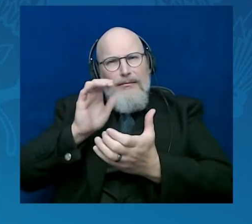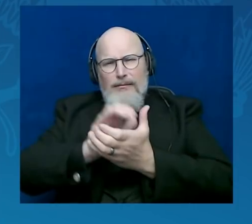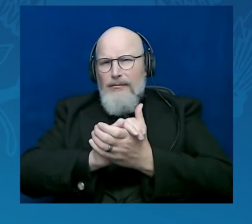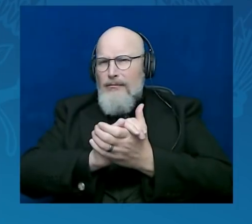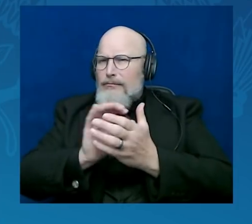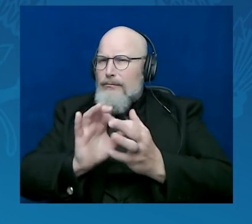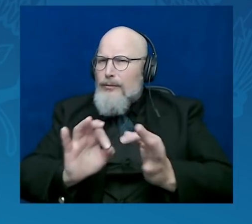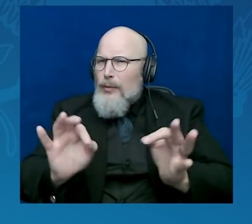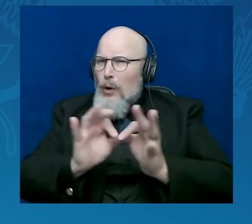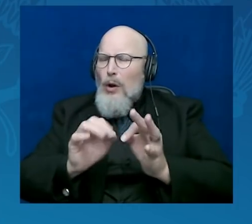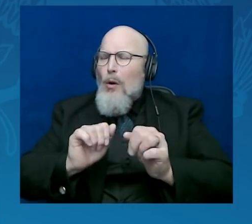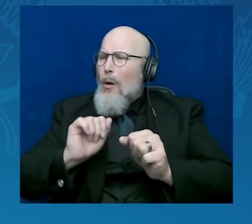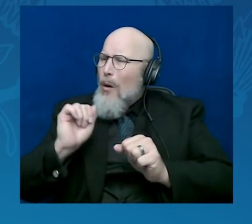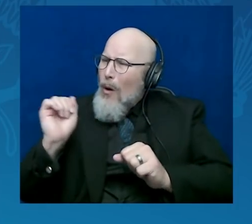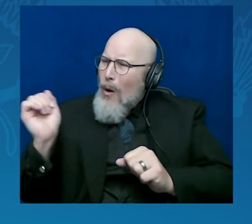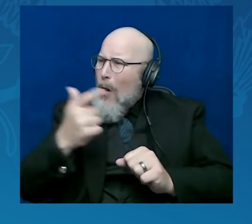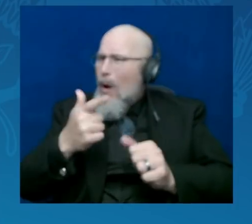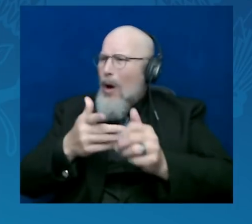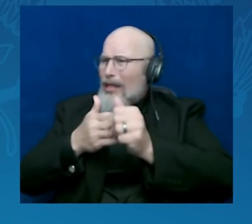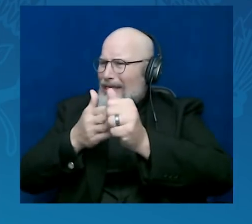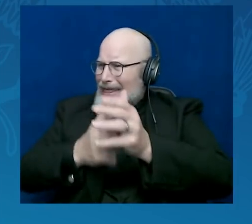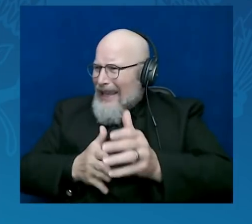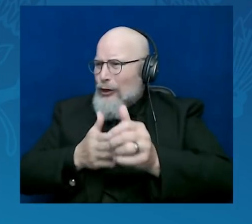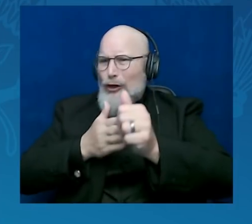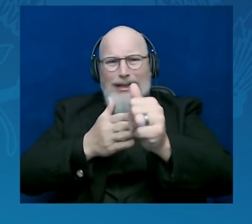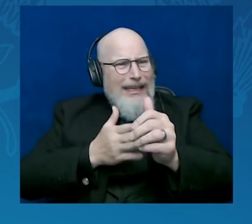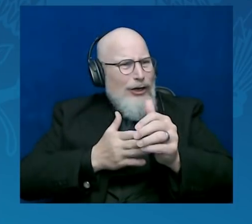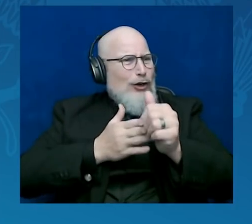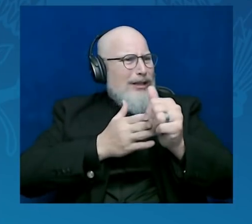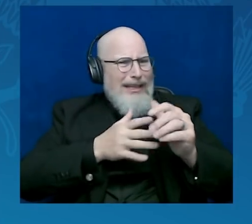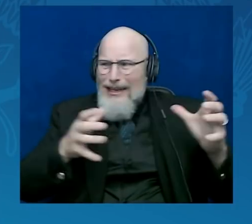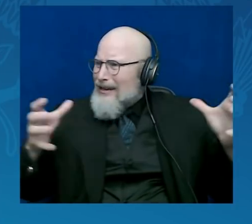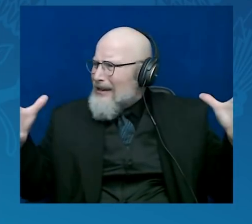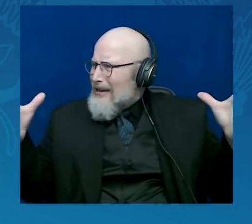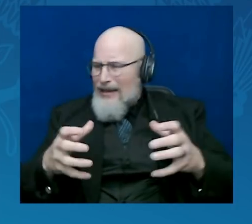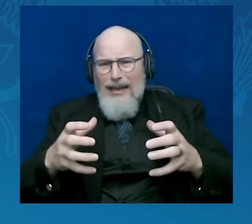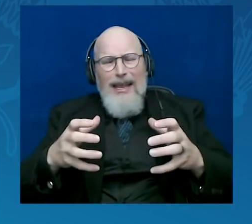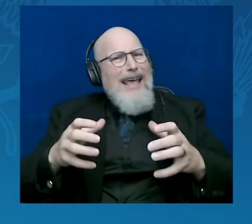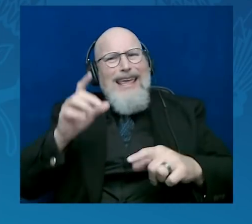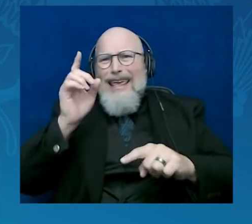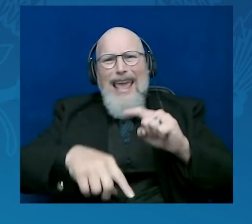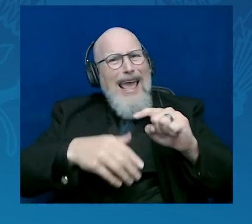as leaders to never forget the cost of this type of aggression